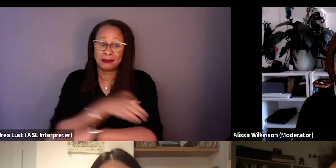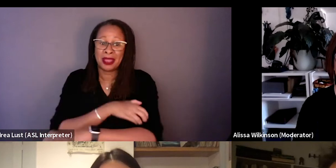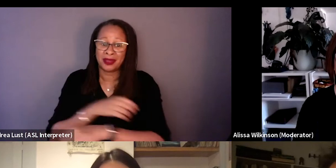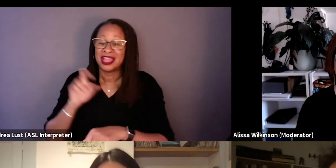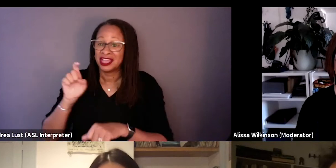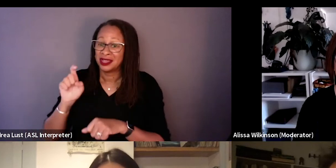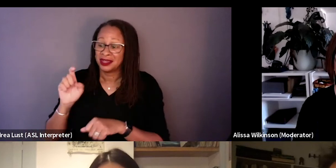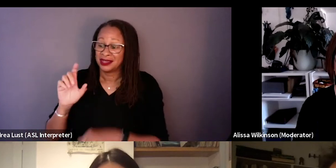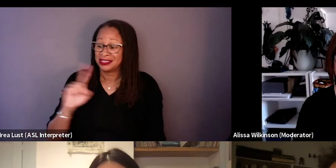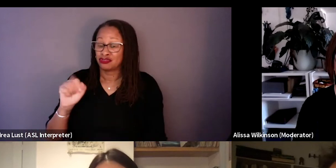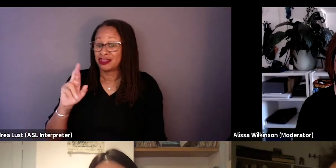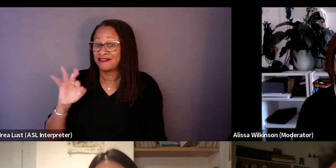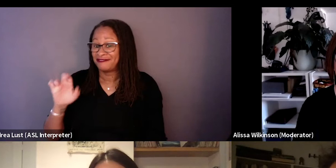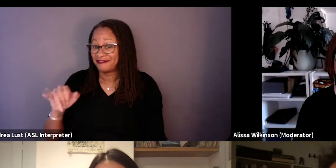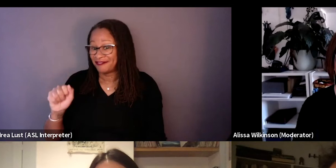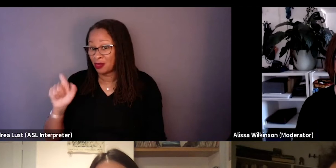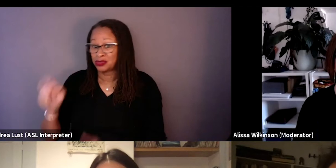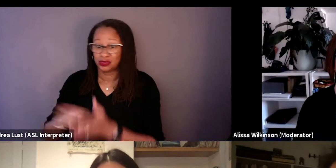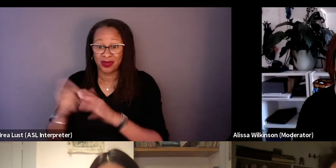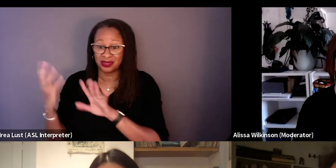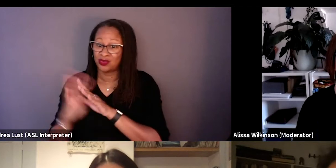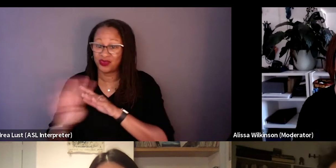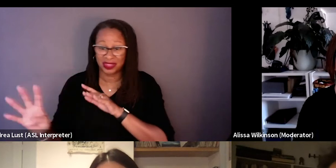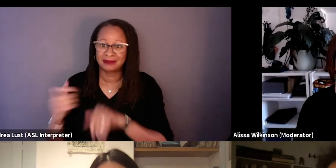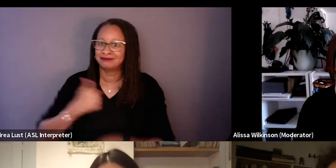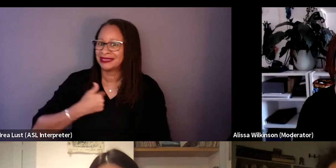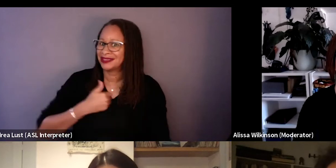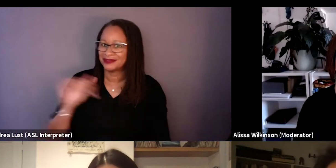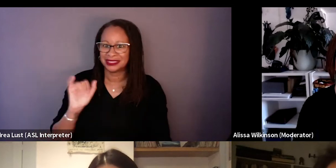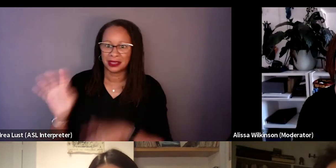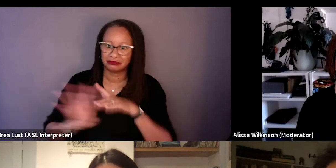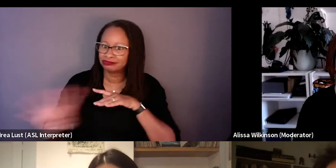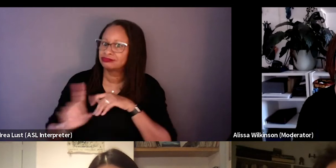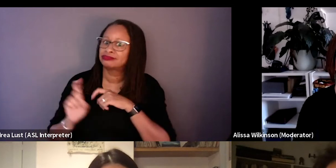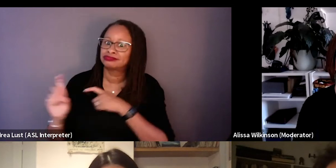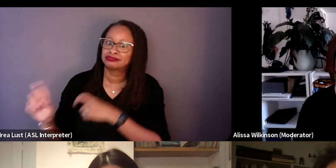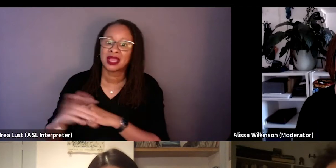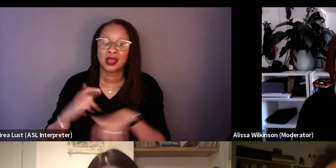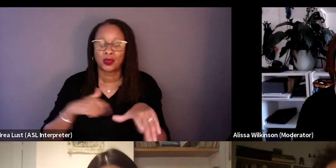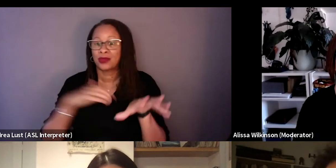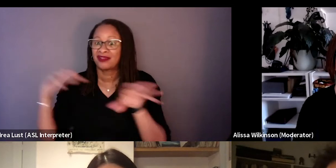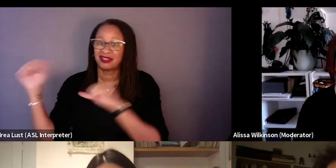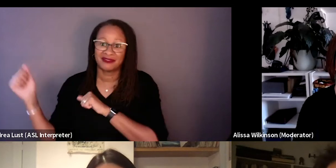And then yeah, of course when we were out, we were frustrated. We were heartbroken,